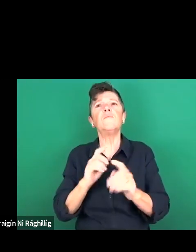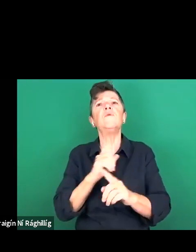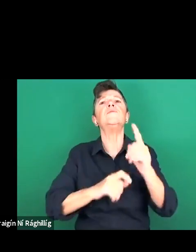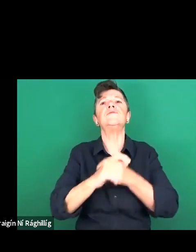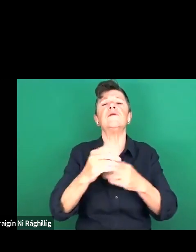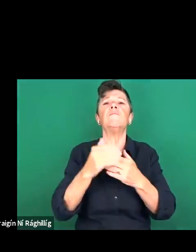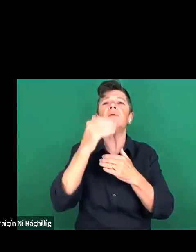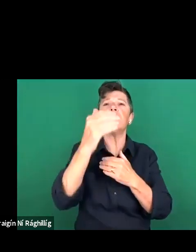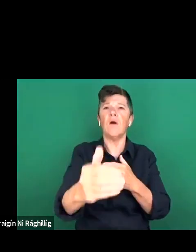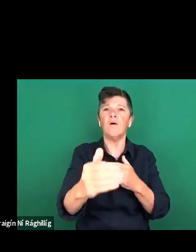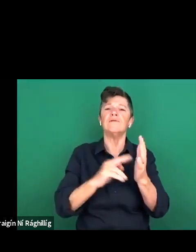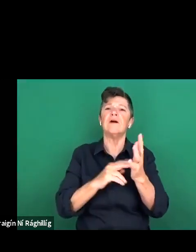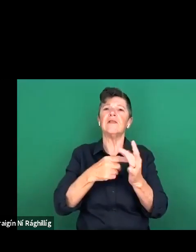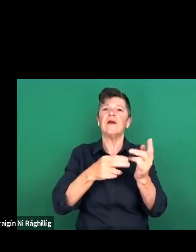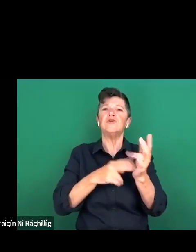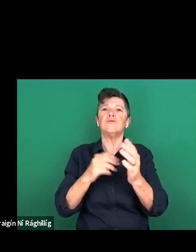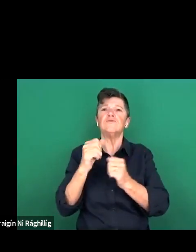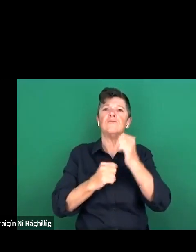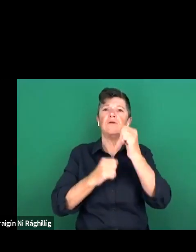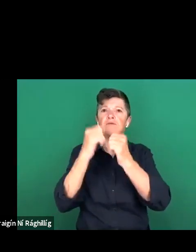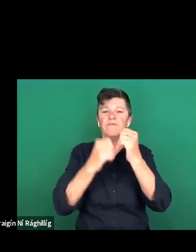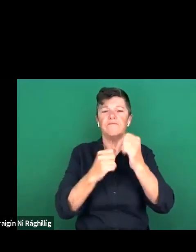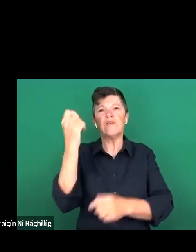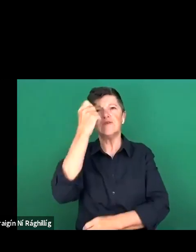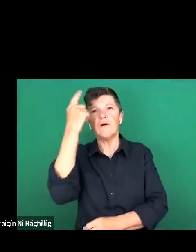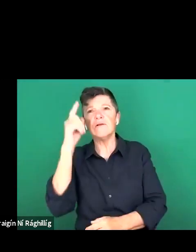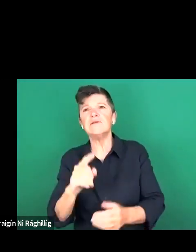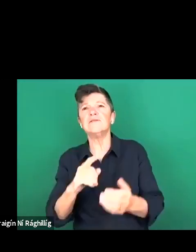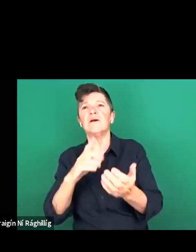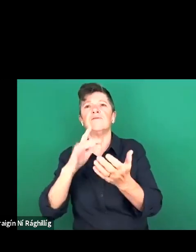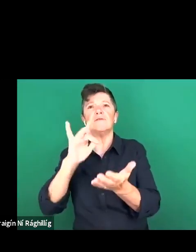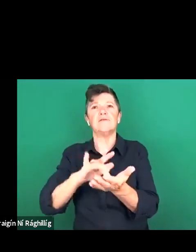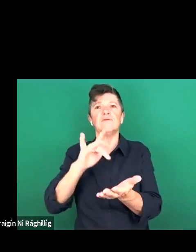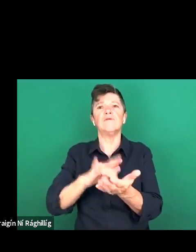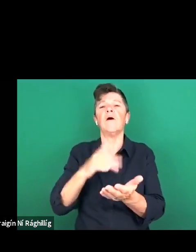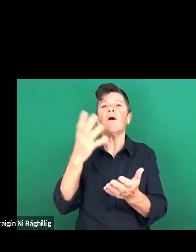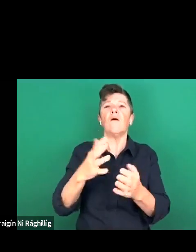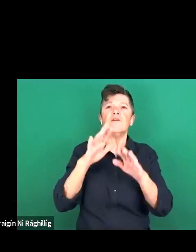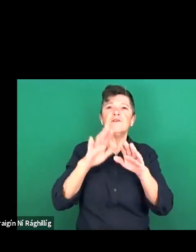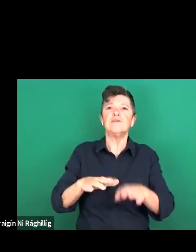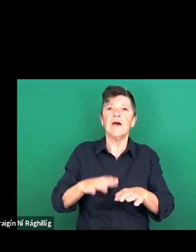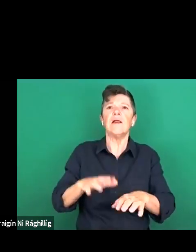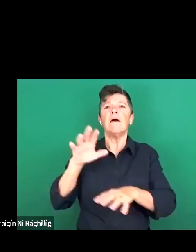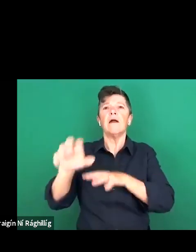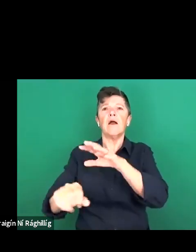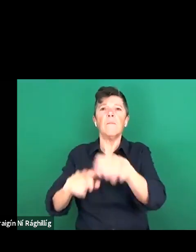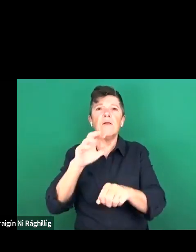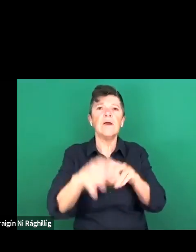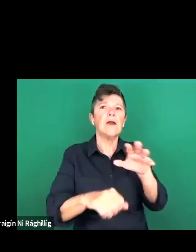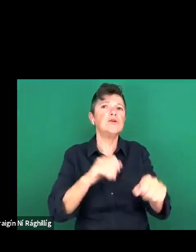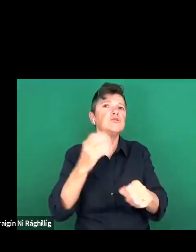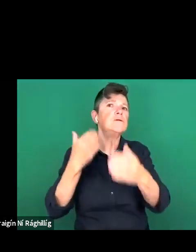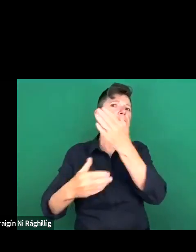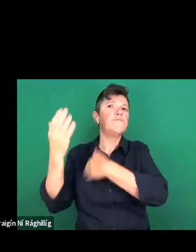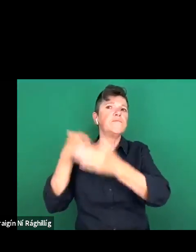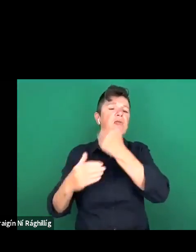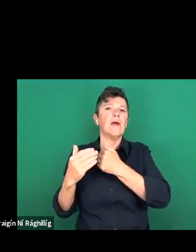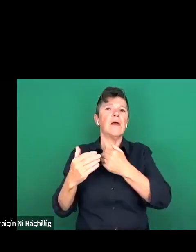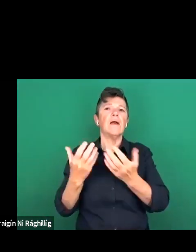framework of repair . Mahmood one dar ni in his latest book neither settler nor native said we need to